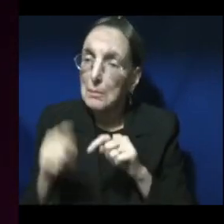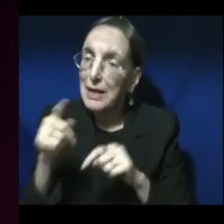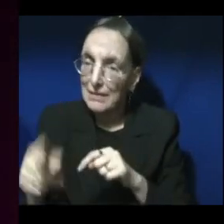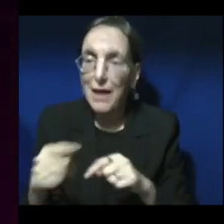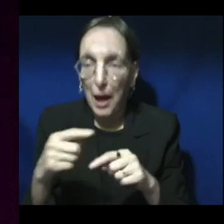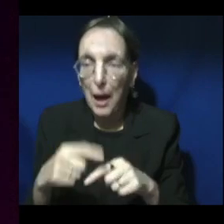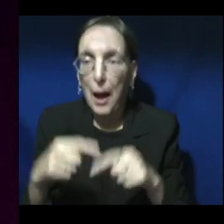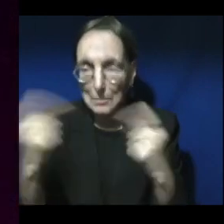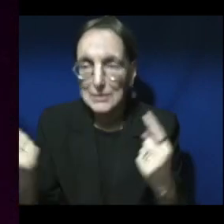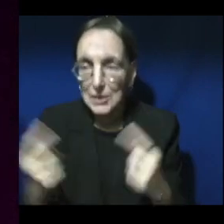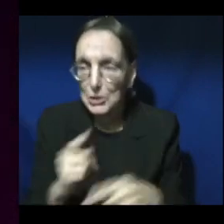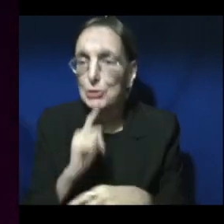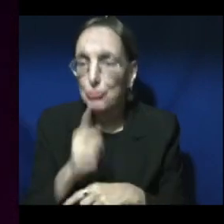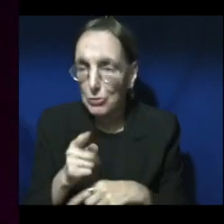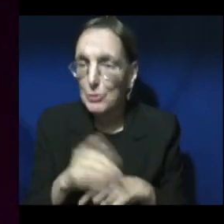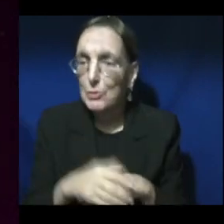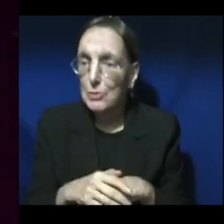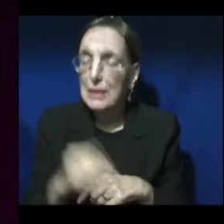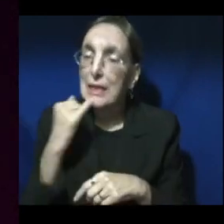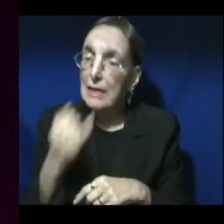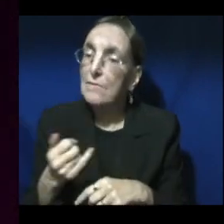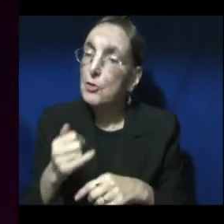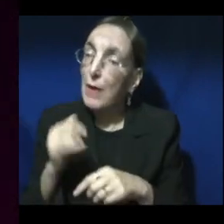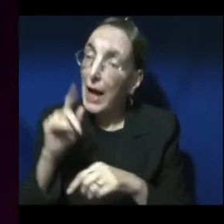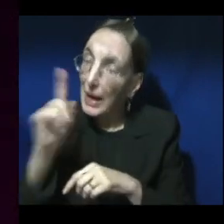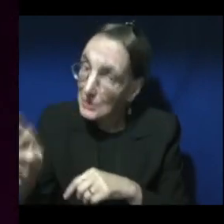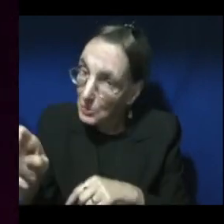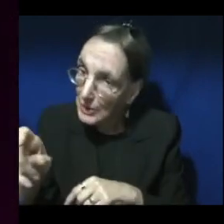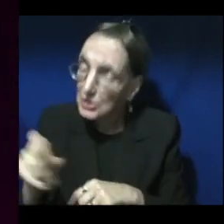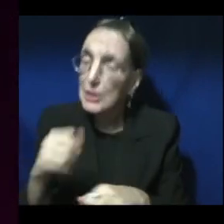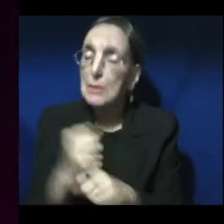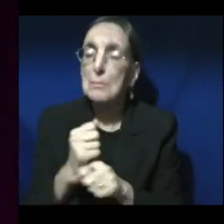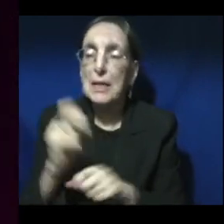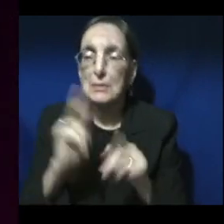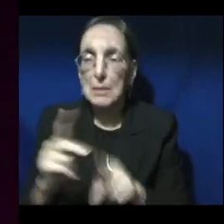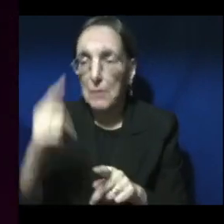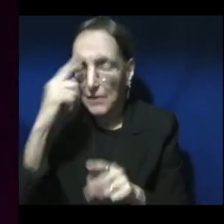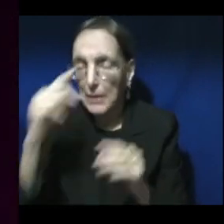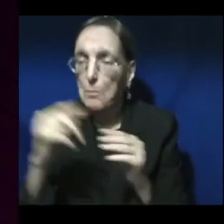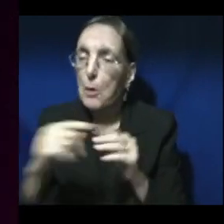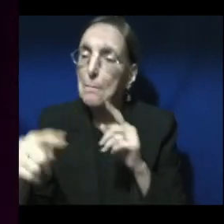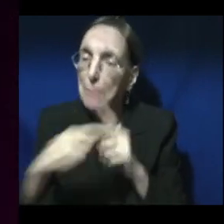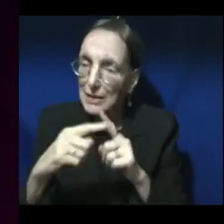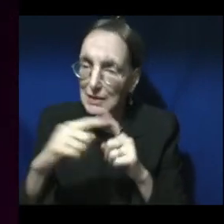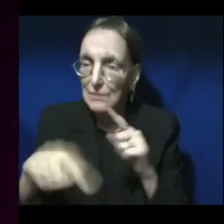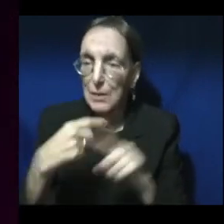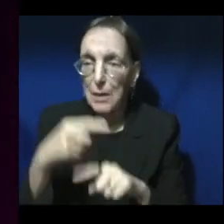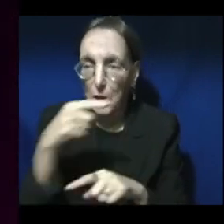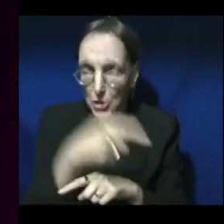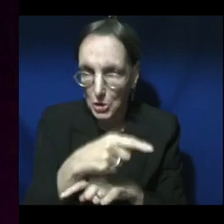questions makes people think positively of you in a particular way, right? Everyone’s egocentric.